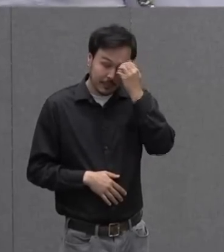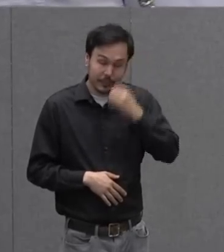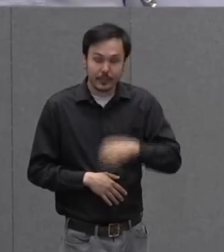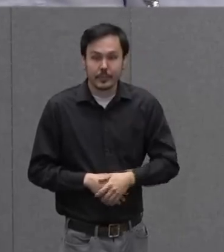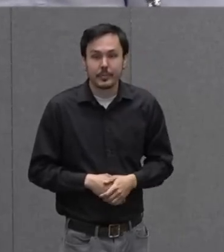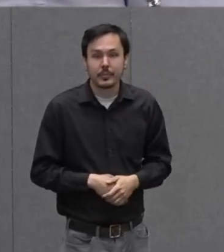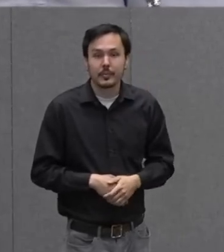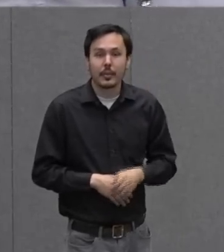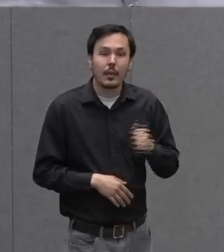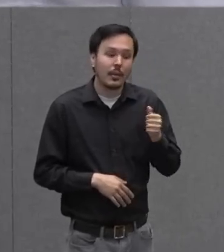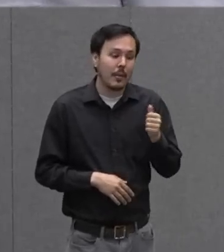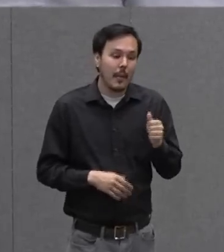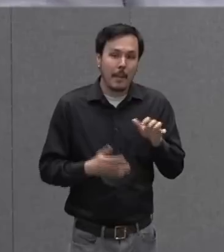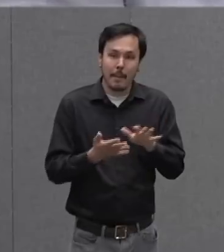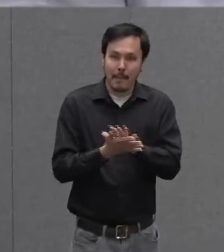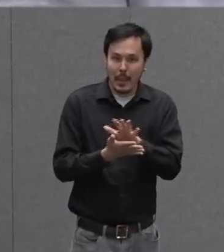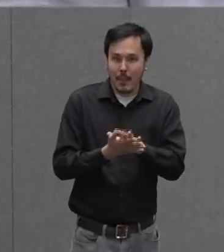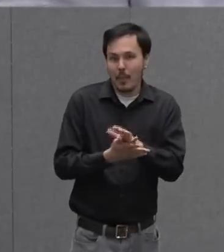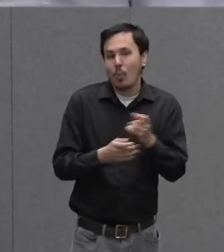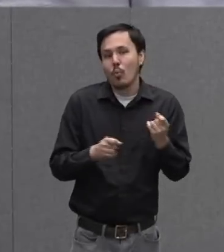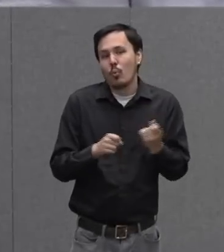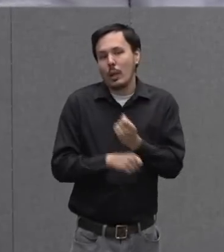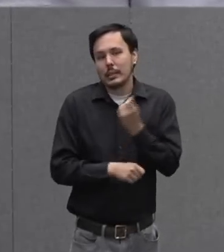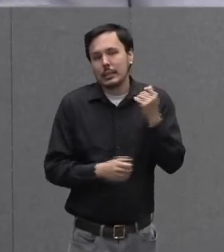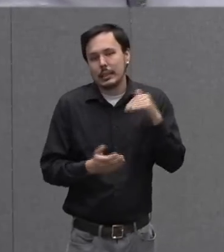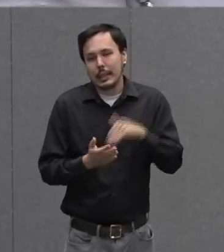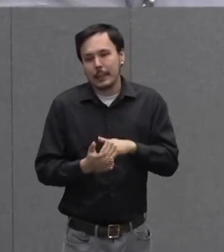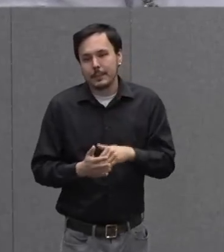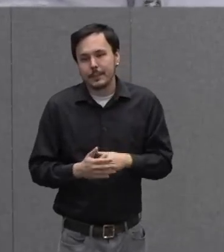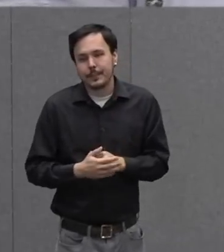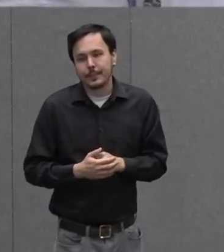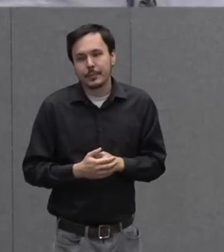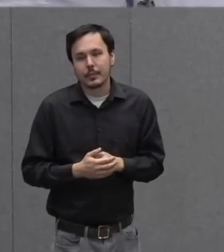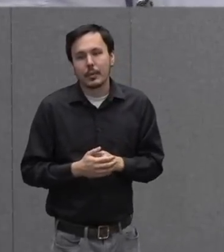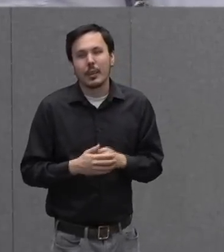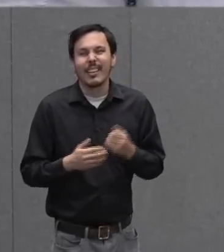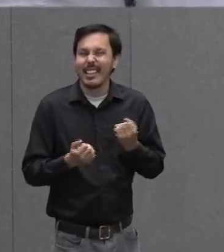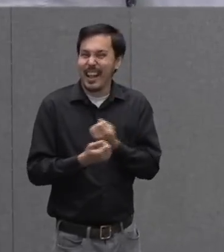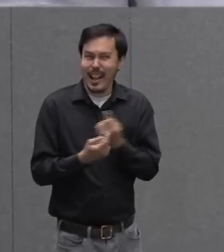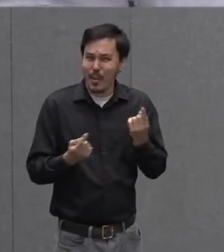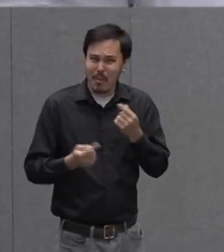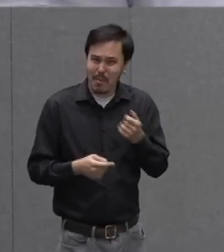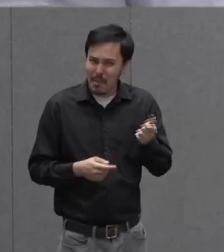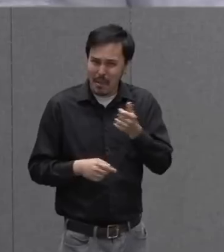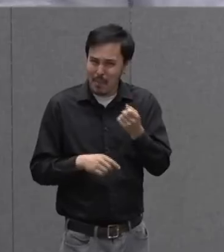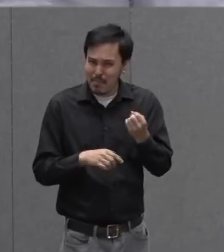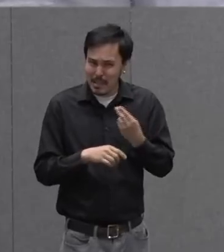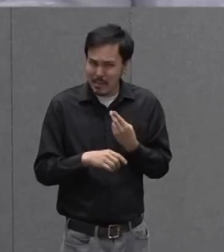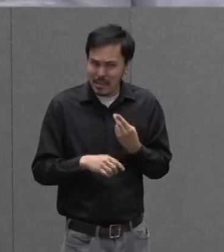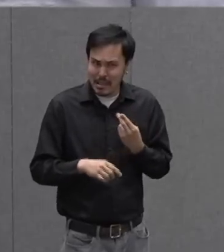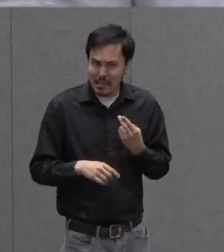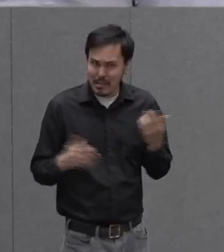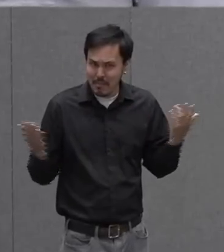And Paper wins again. Can anyone beat me, Paper thought.